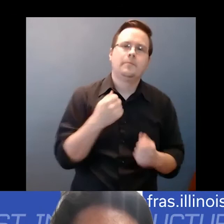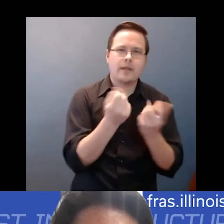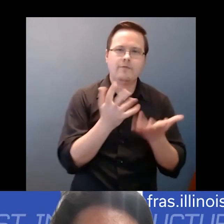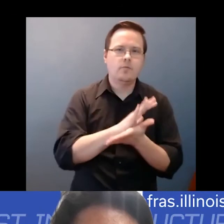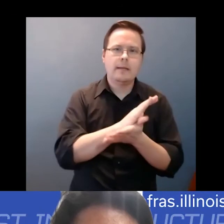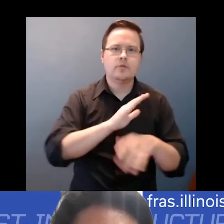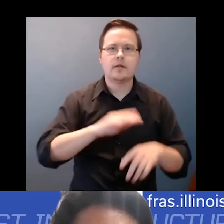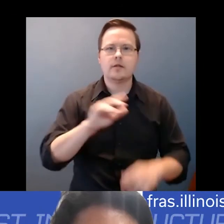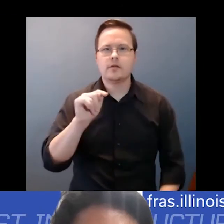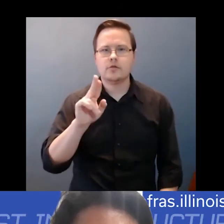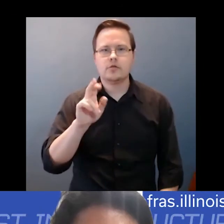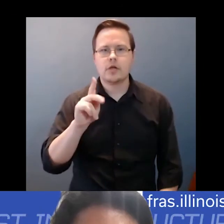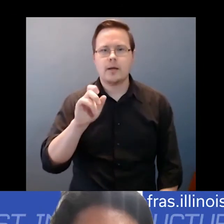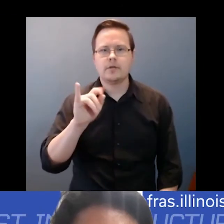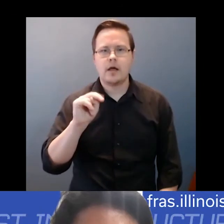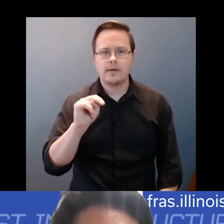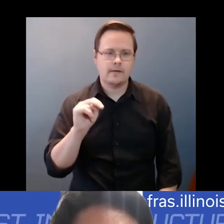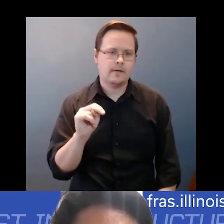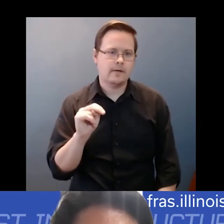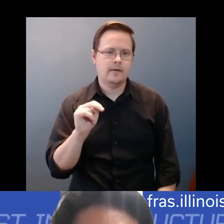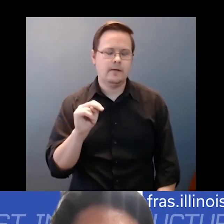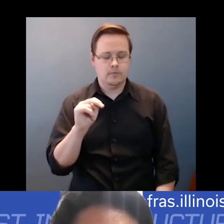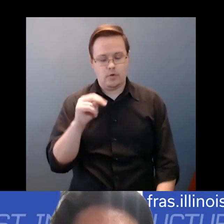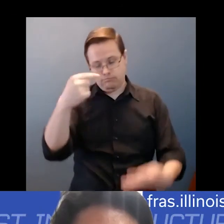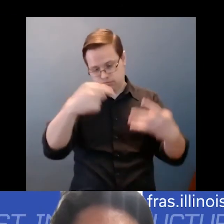So, you have a few papers hunter Coptic on that are like.